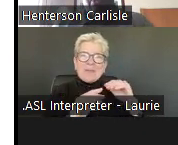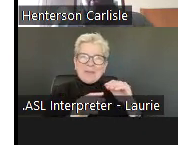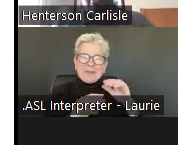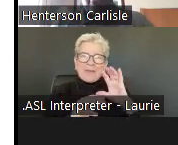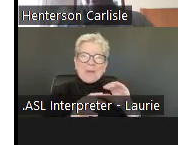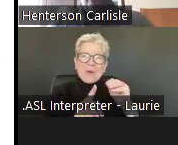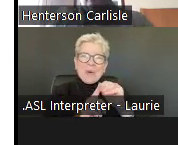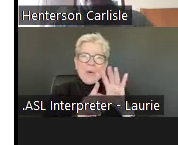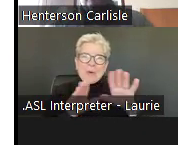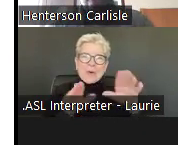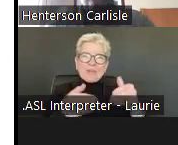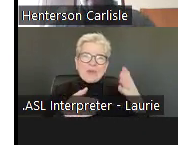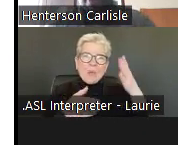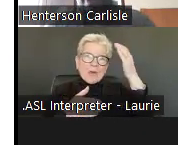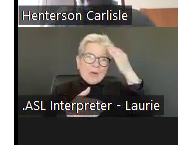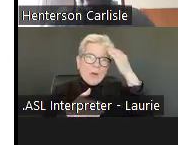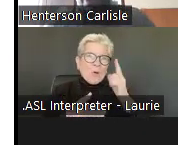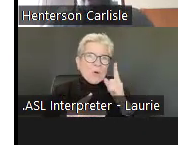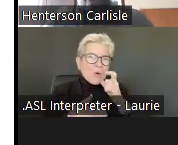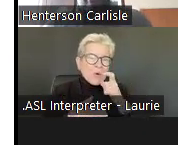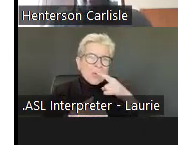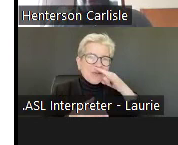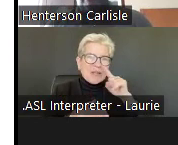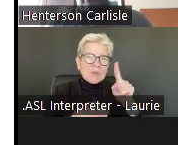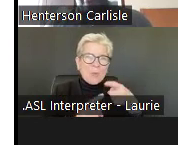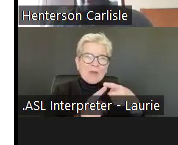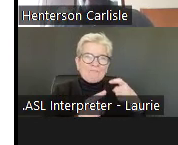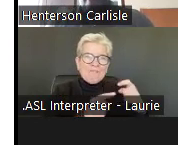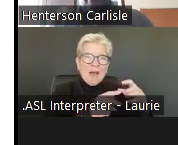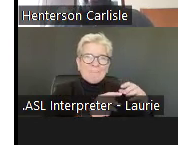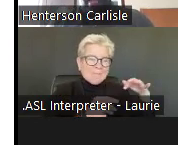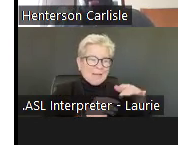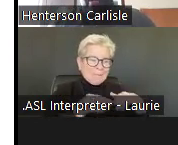your school, so using that data early in the spring to help tailor your